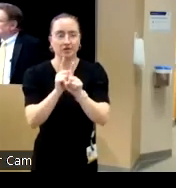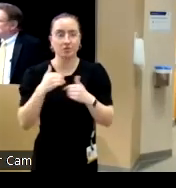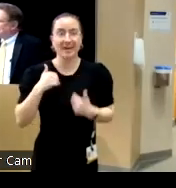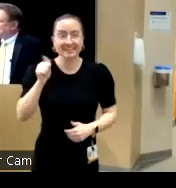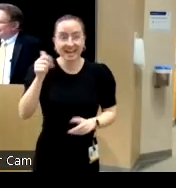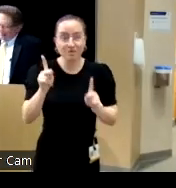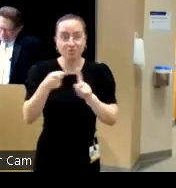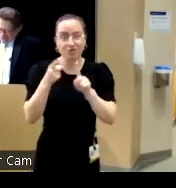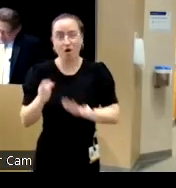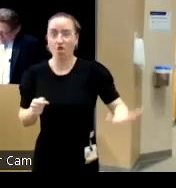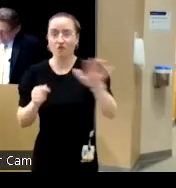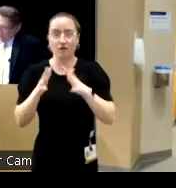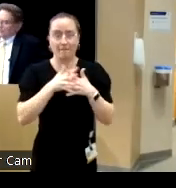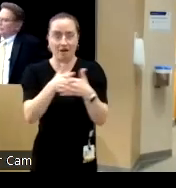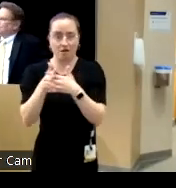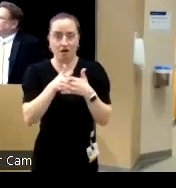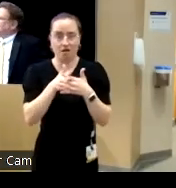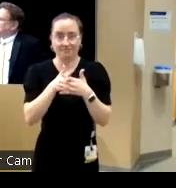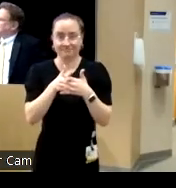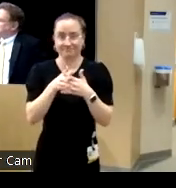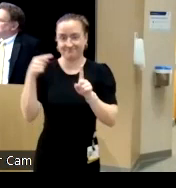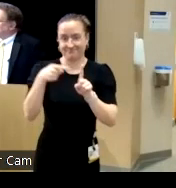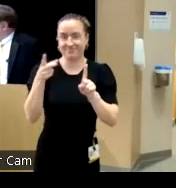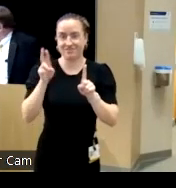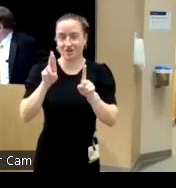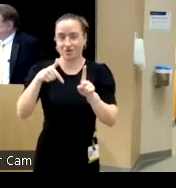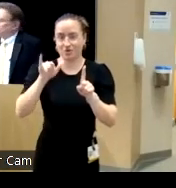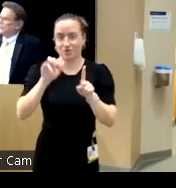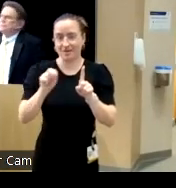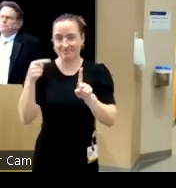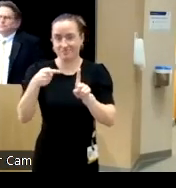from around the country Camille was one of them now this was during her doctoral work